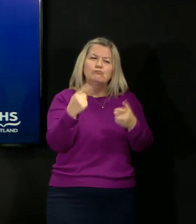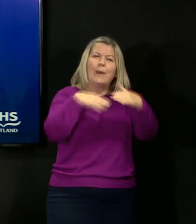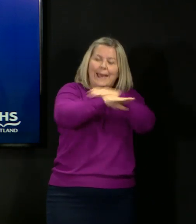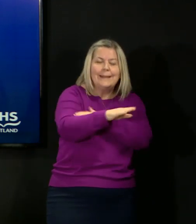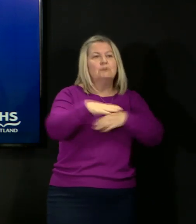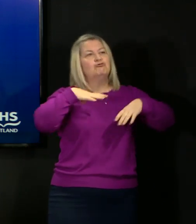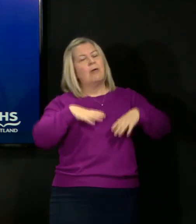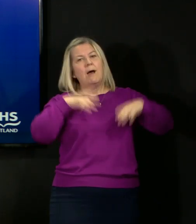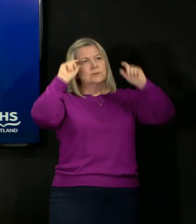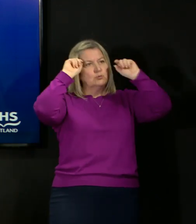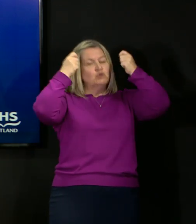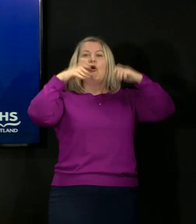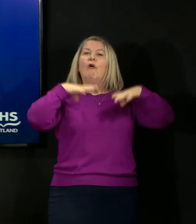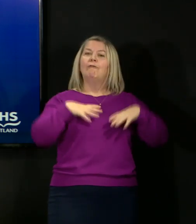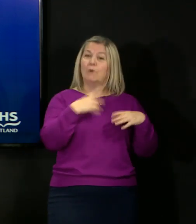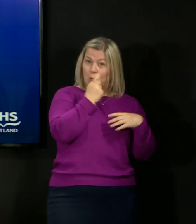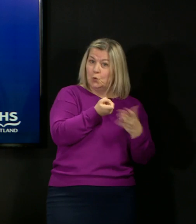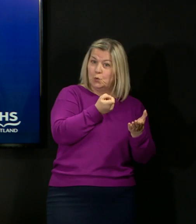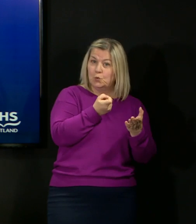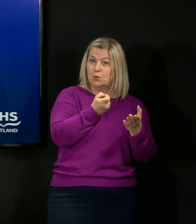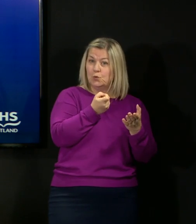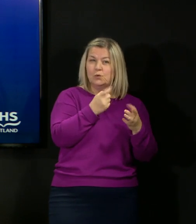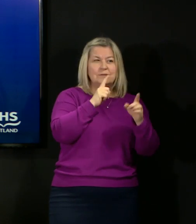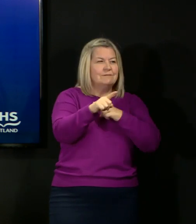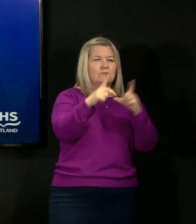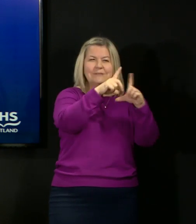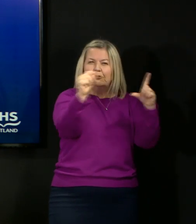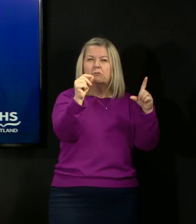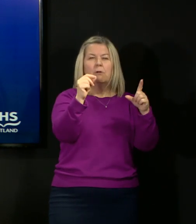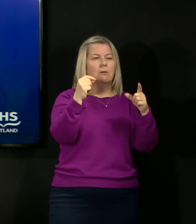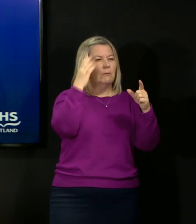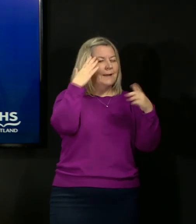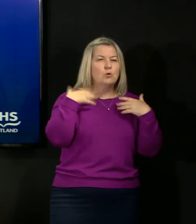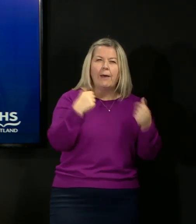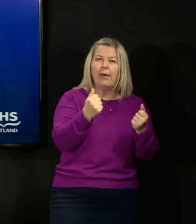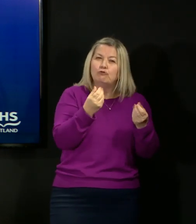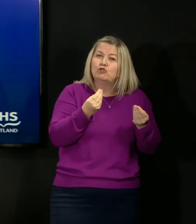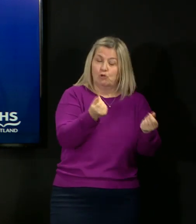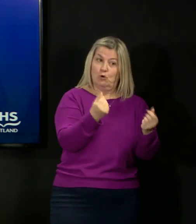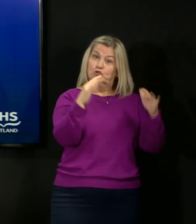an access to a range of digital, mental health and self-care resources. NHS